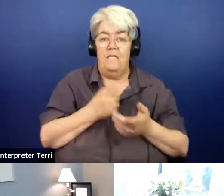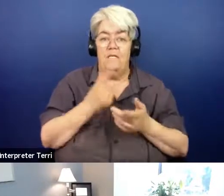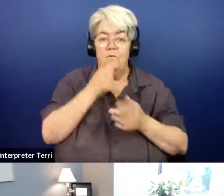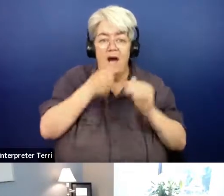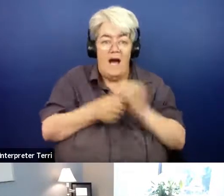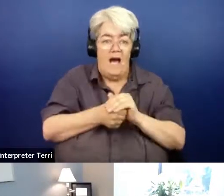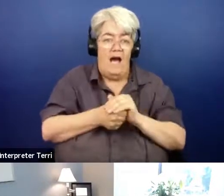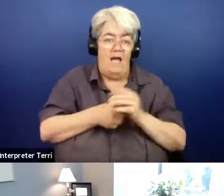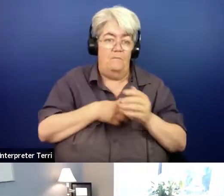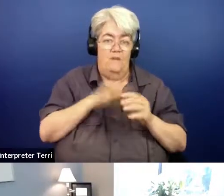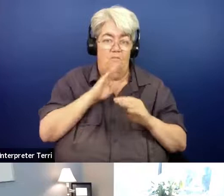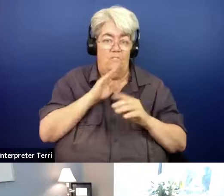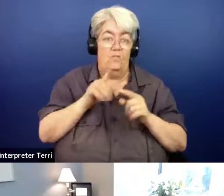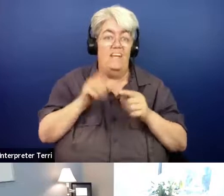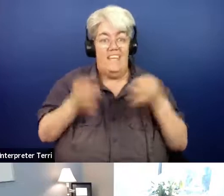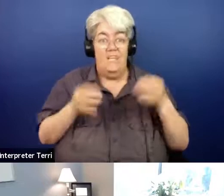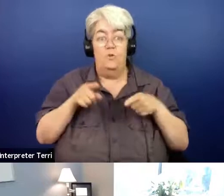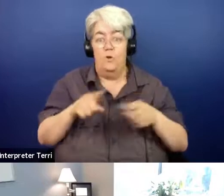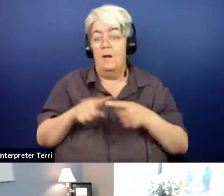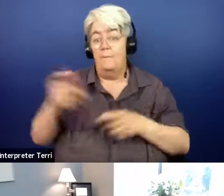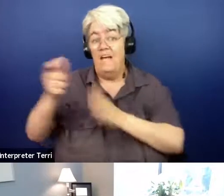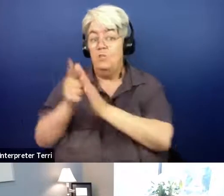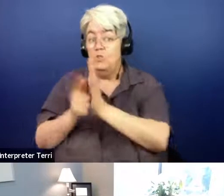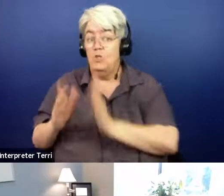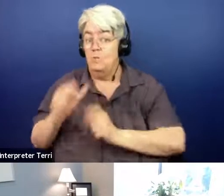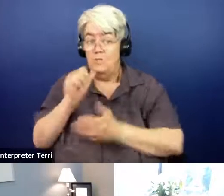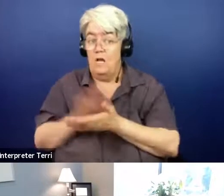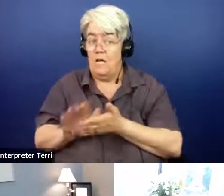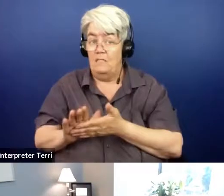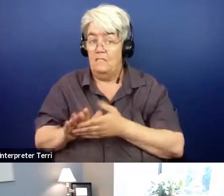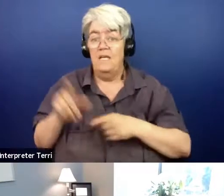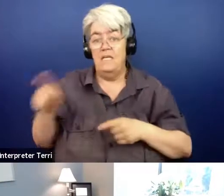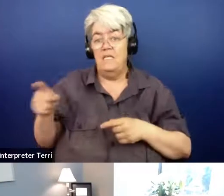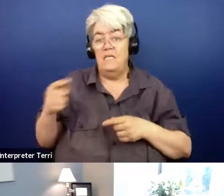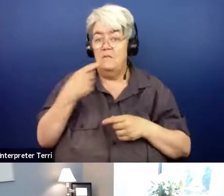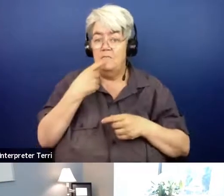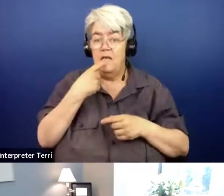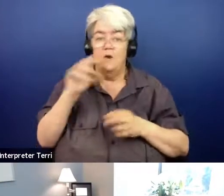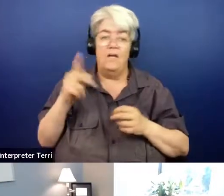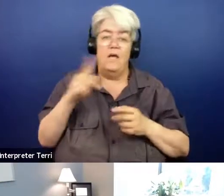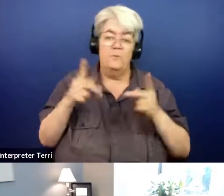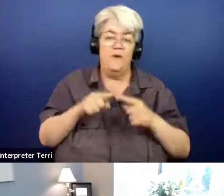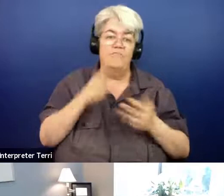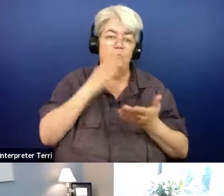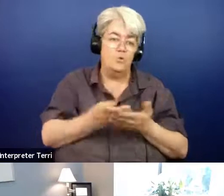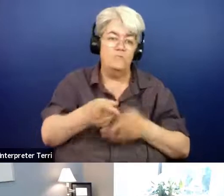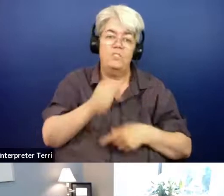in court too. My attorney was not very nice. We have to prove she's not drunk. I had been